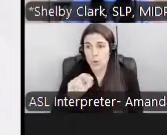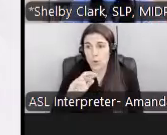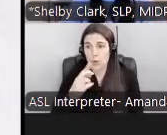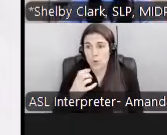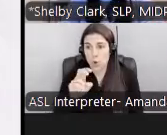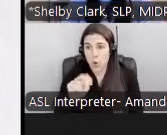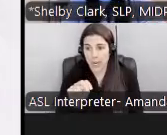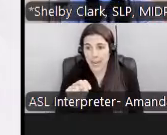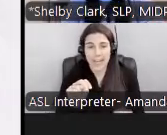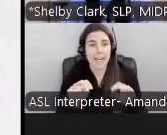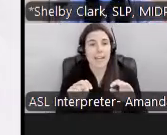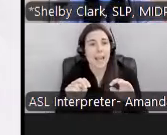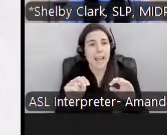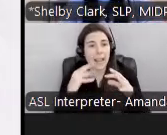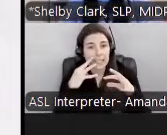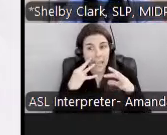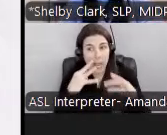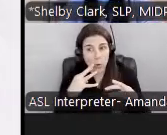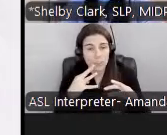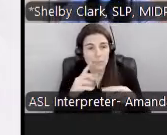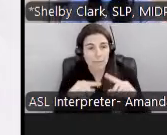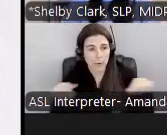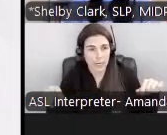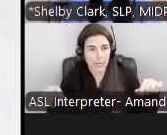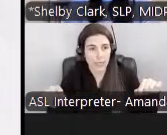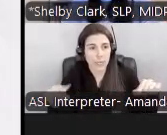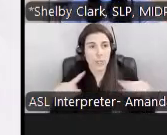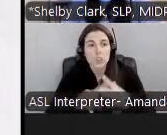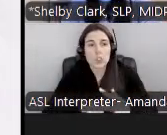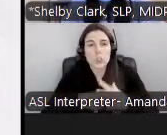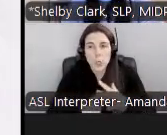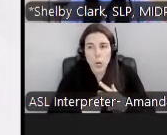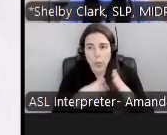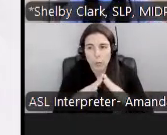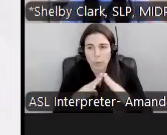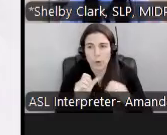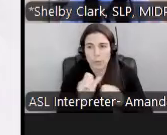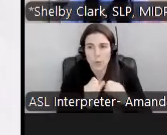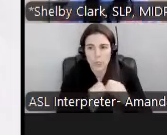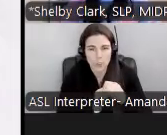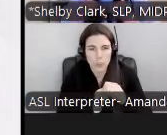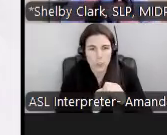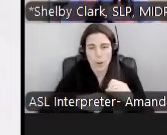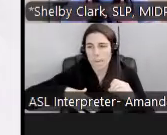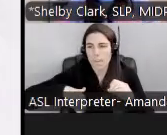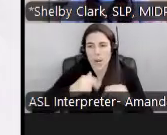and she started on the roof structure, but she hasn't built the walls in between.